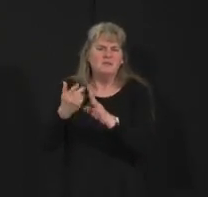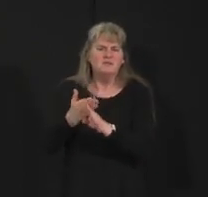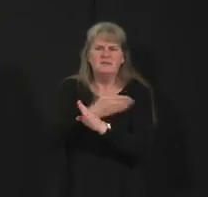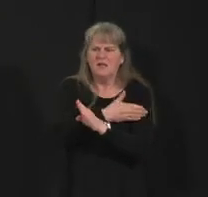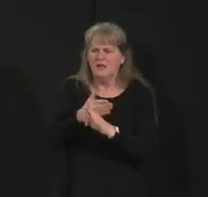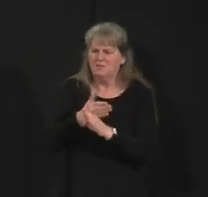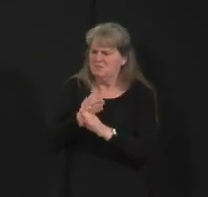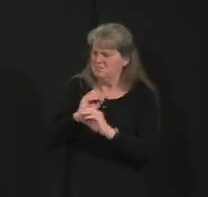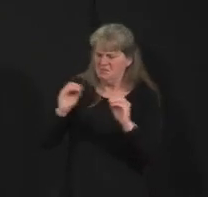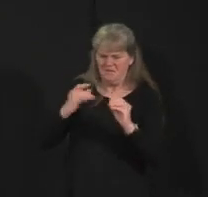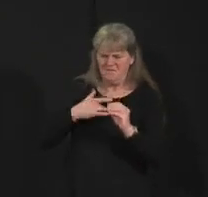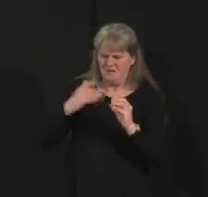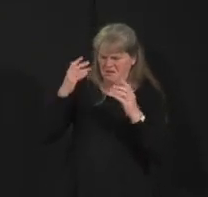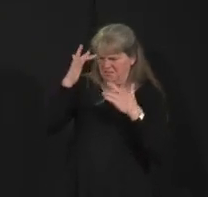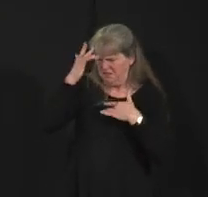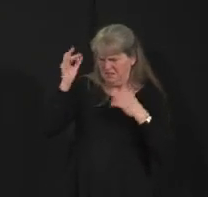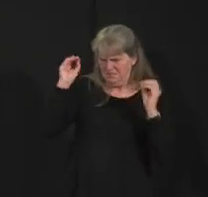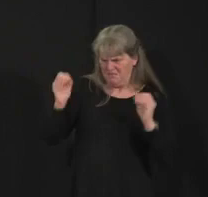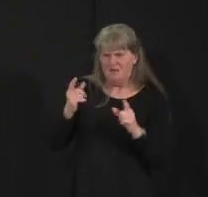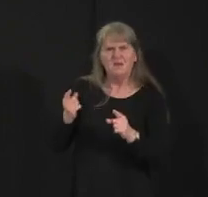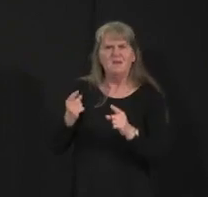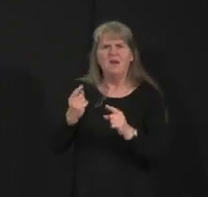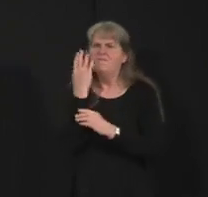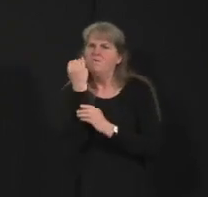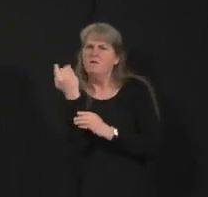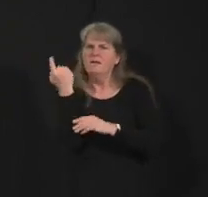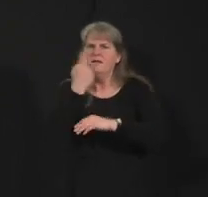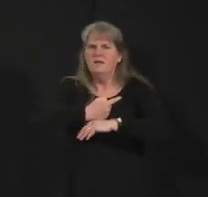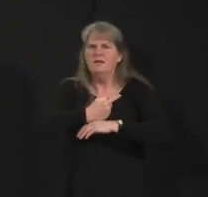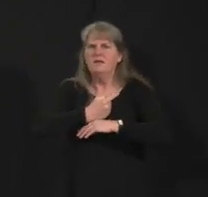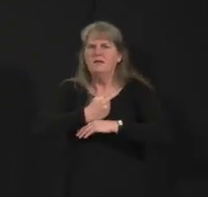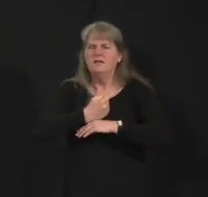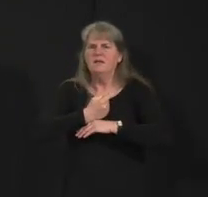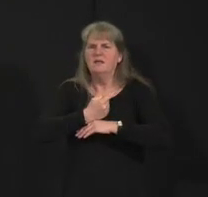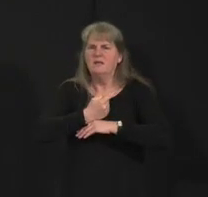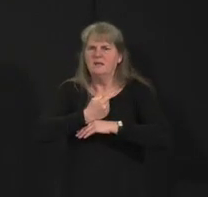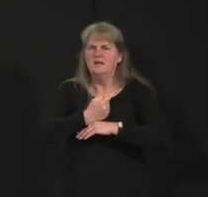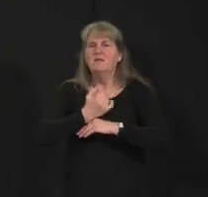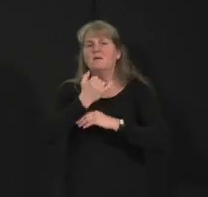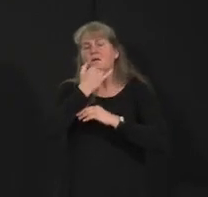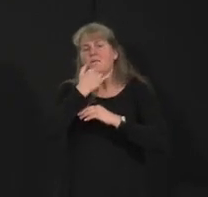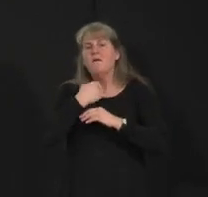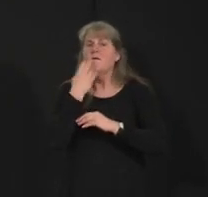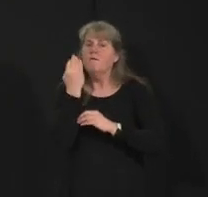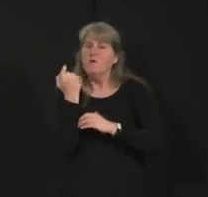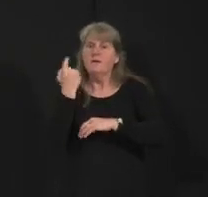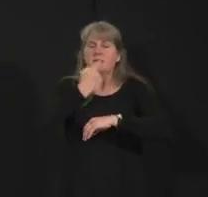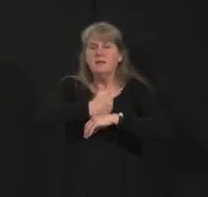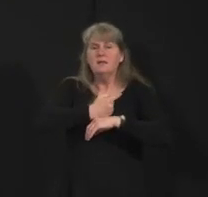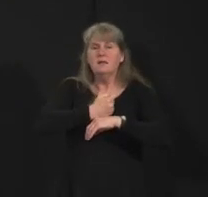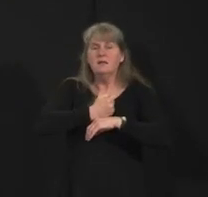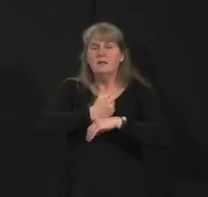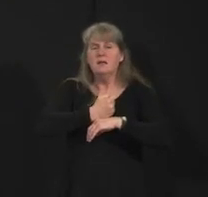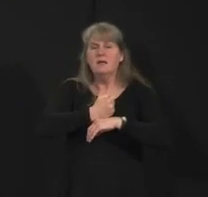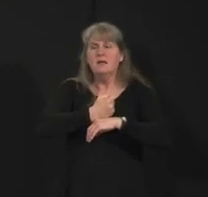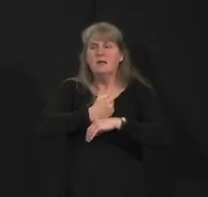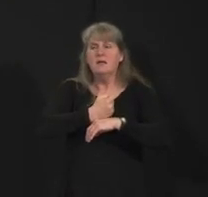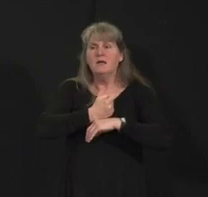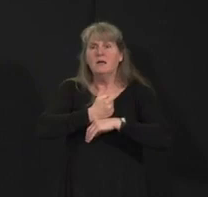have to be symptom-free and you have to be at least 14 days, I should say 14 days from the